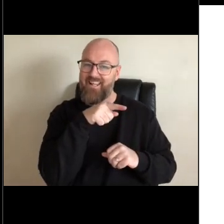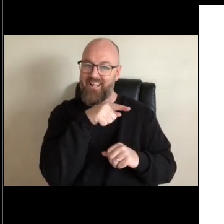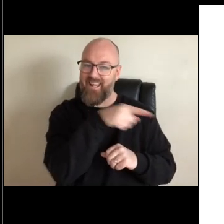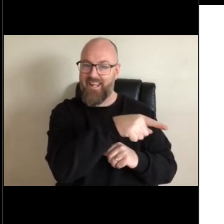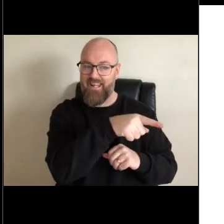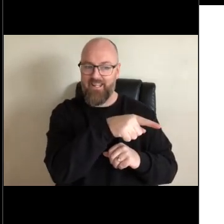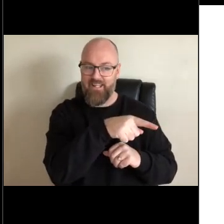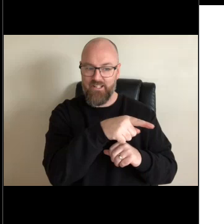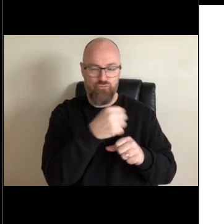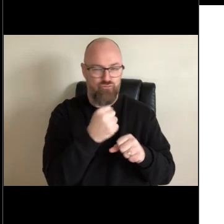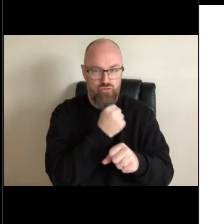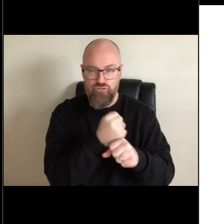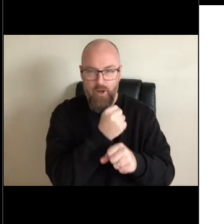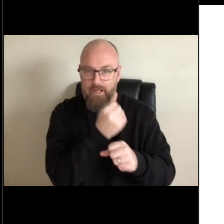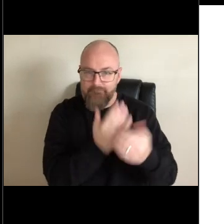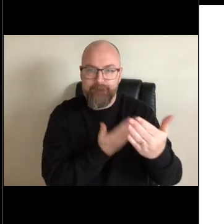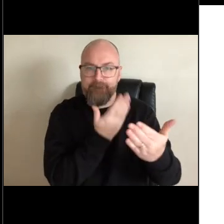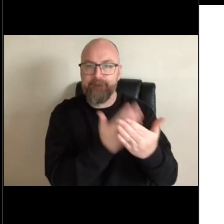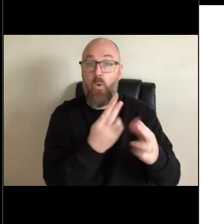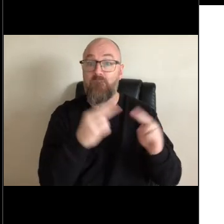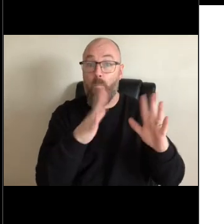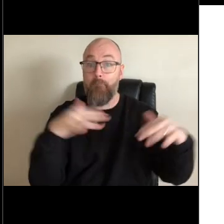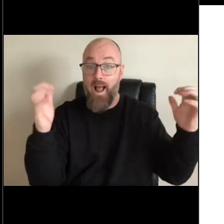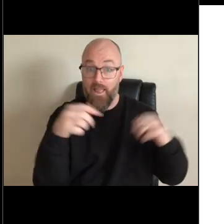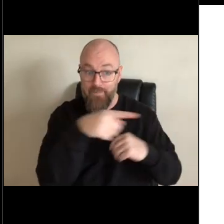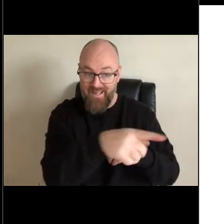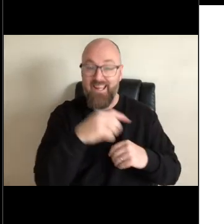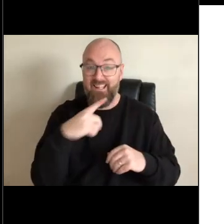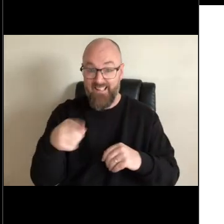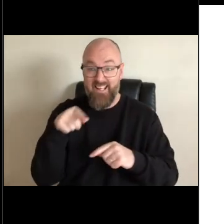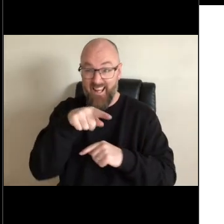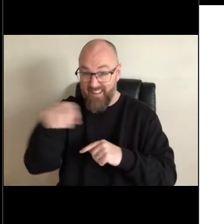the new laws are informed by more than two dozen inquiries into the family law system